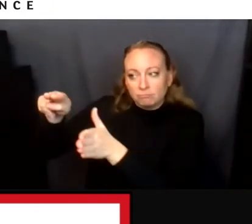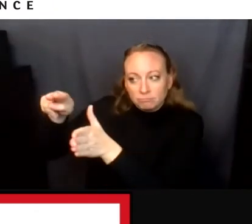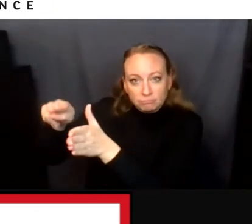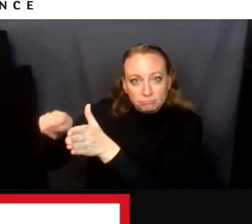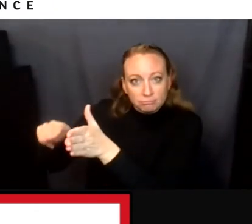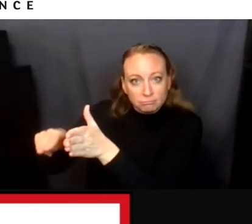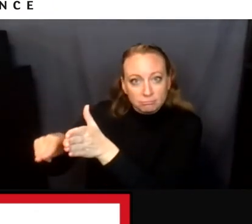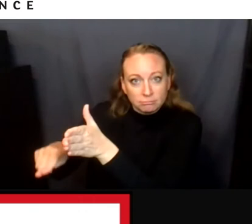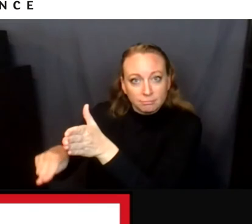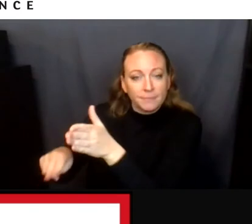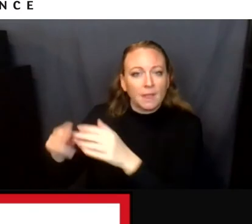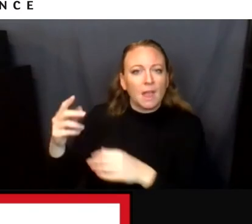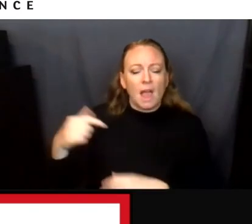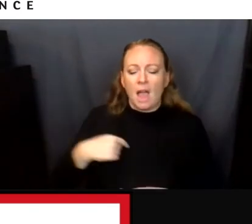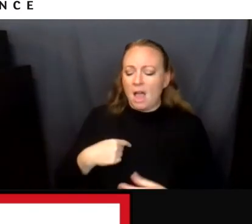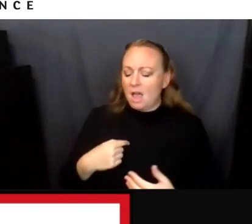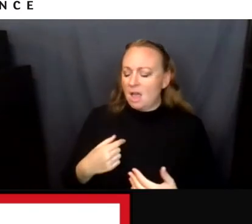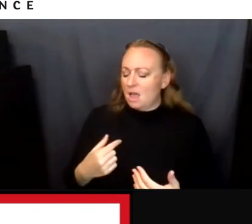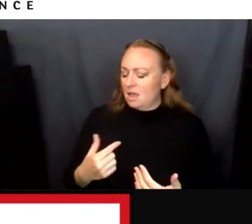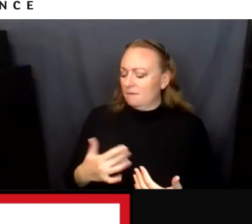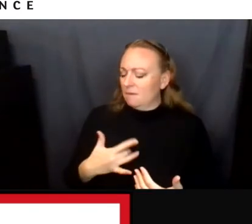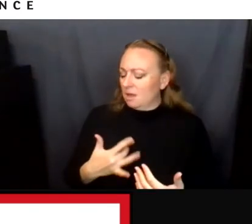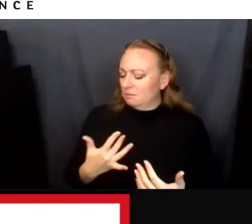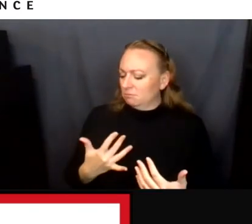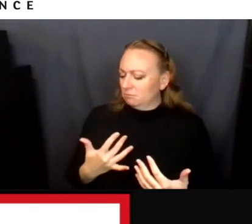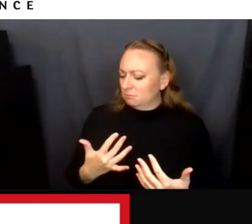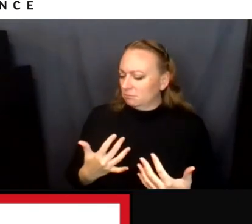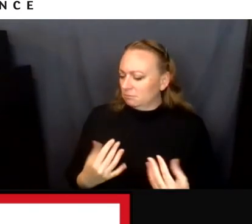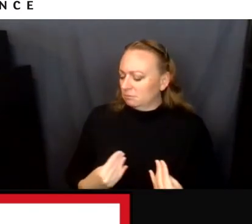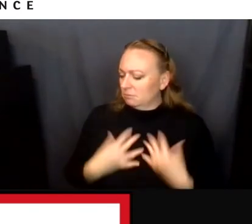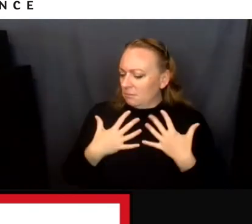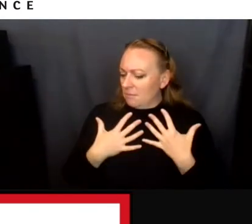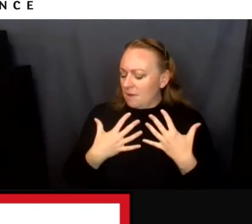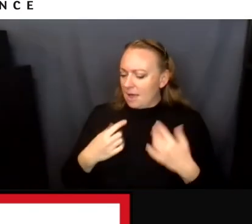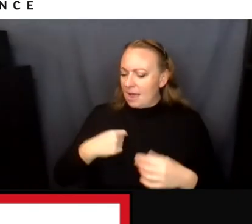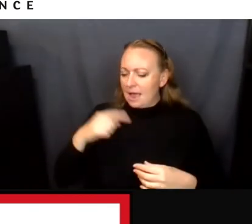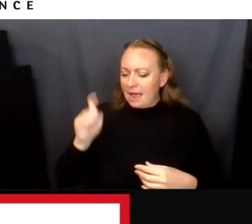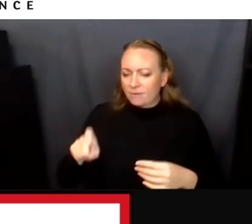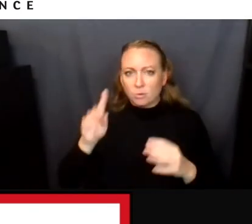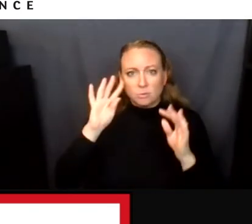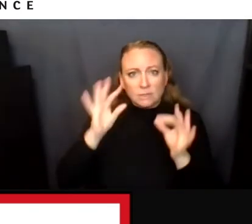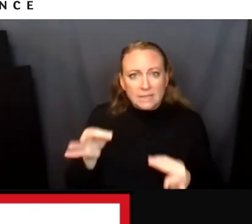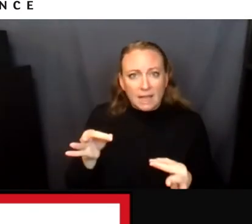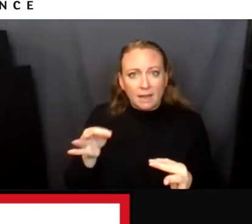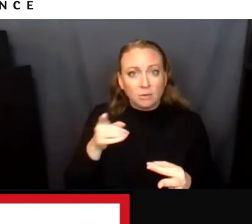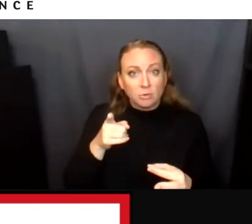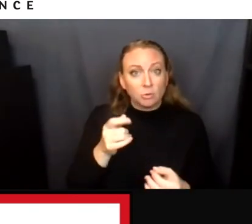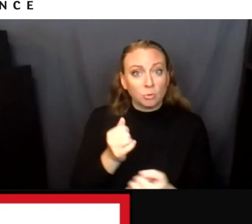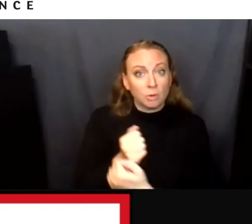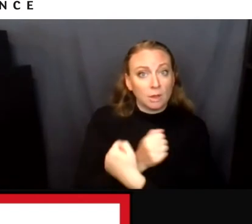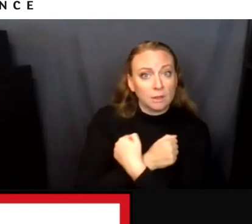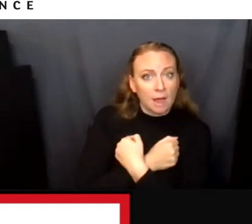something came over me and said that you have to decide, do you love her or do you respect her? You can't be both.